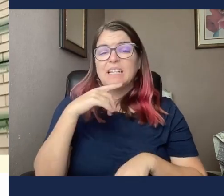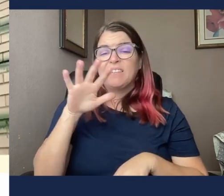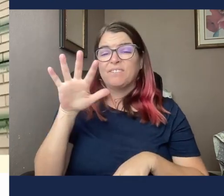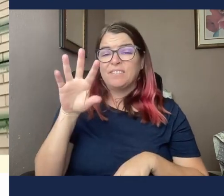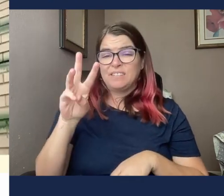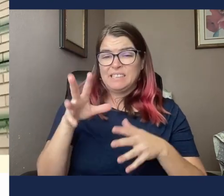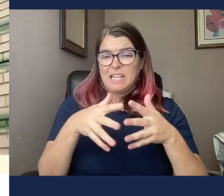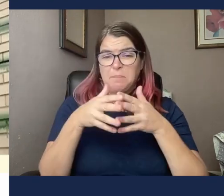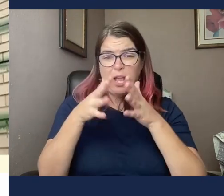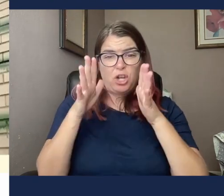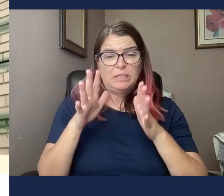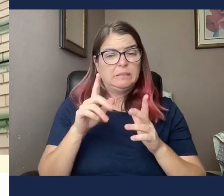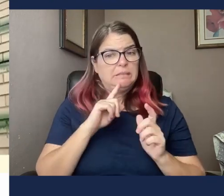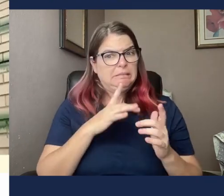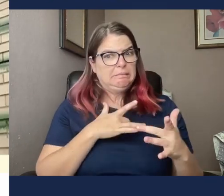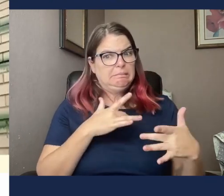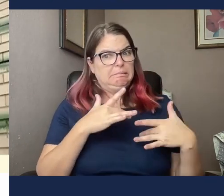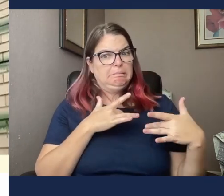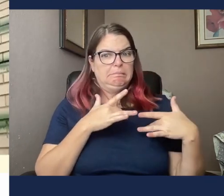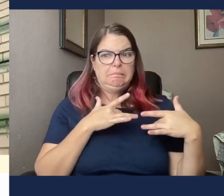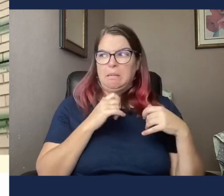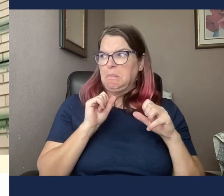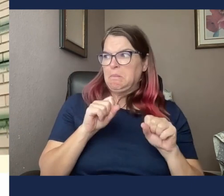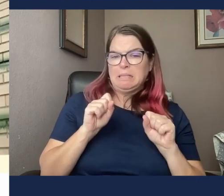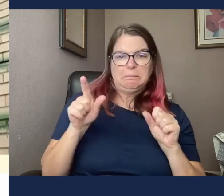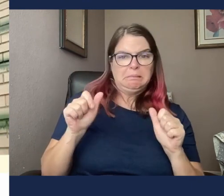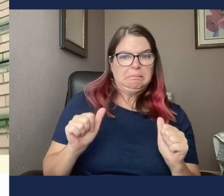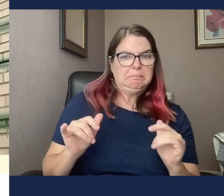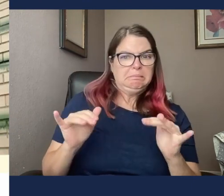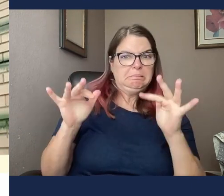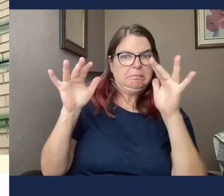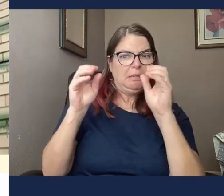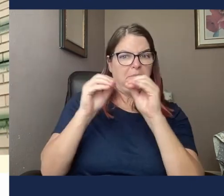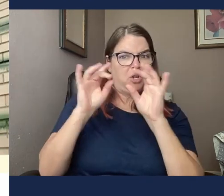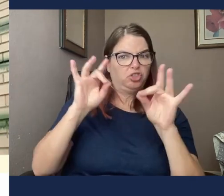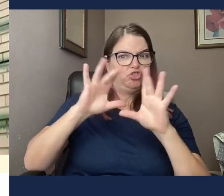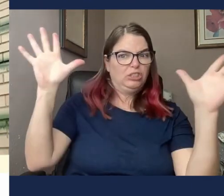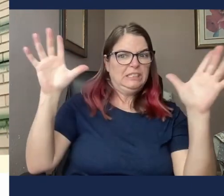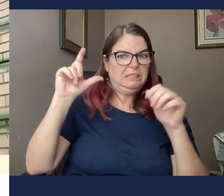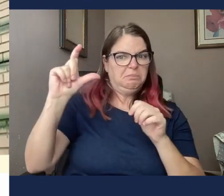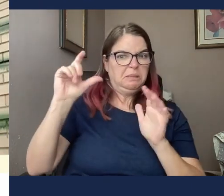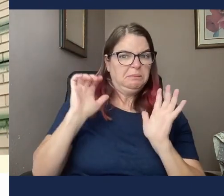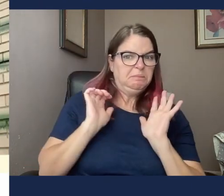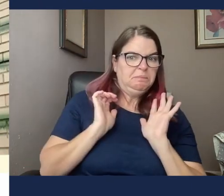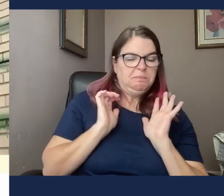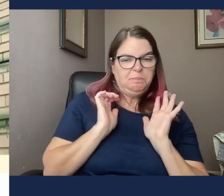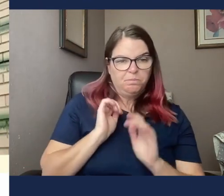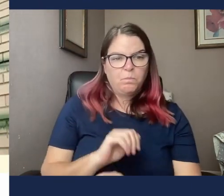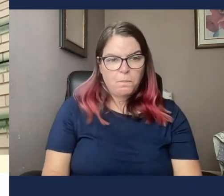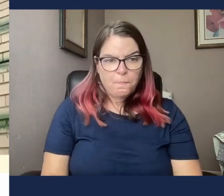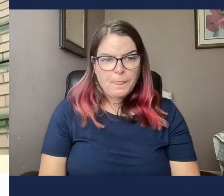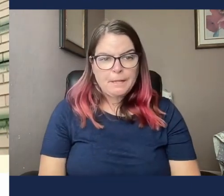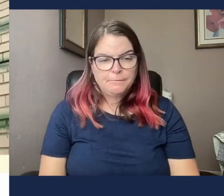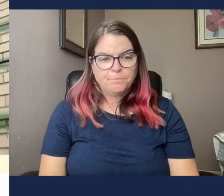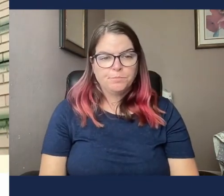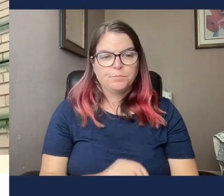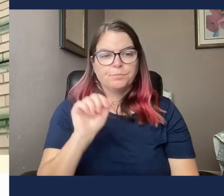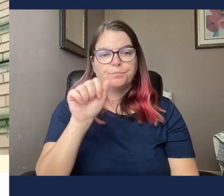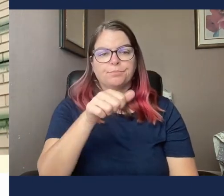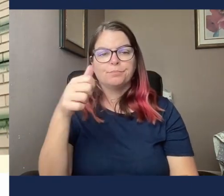I've been saying in terribles of how this affects all of us. Narratives of other people lead to attitudes about them and